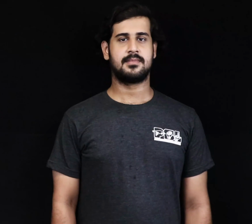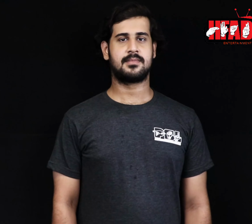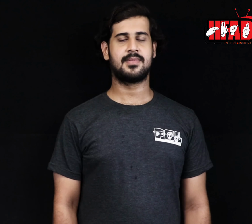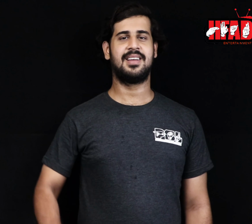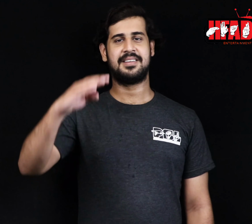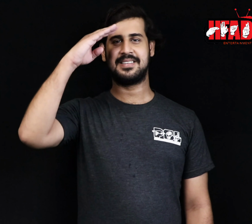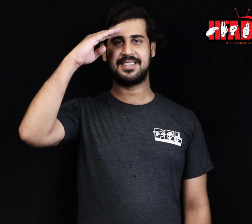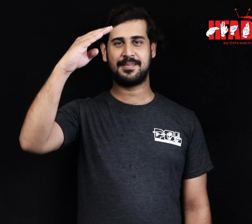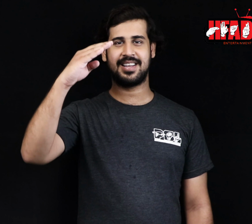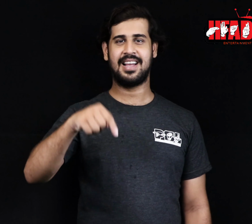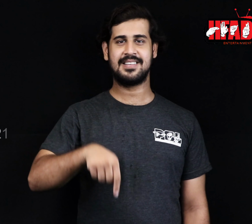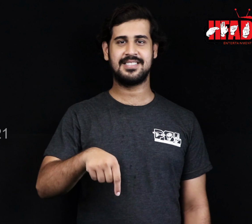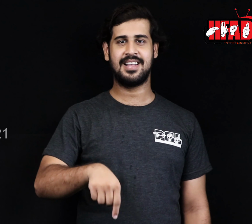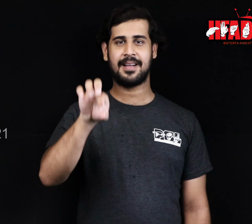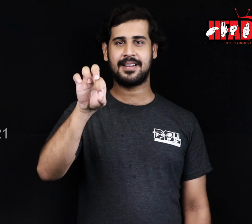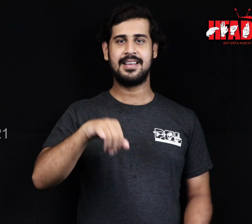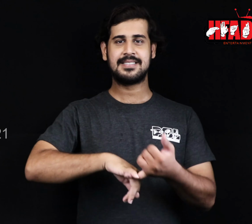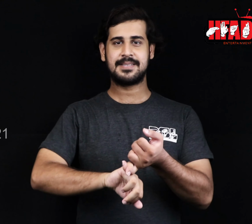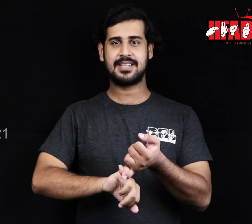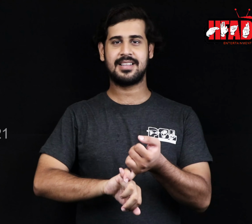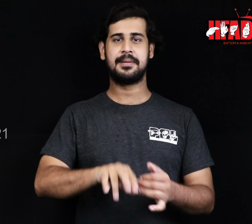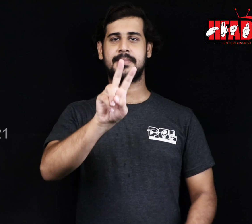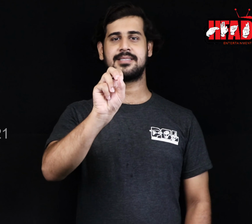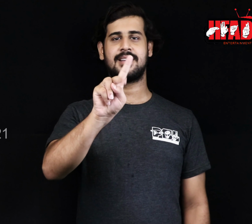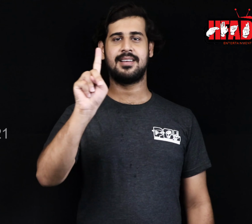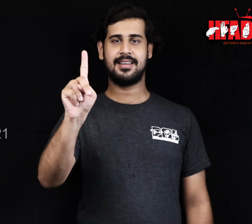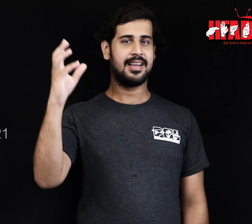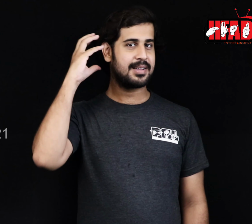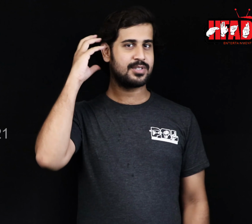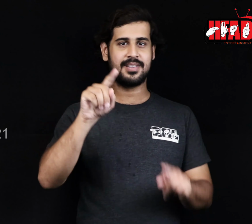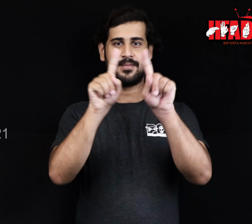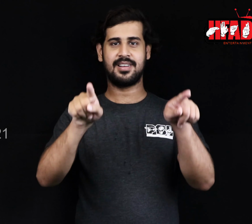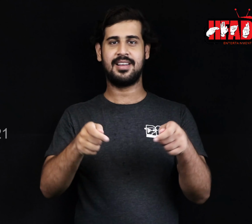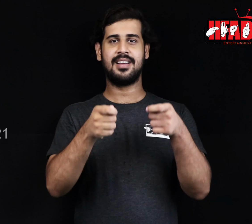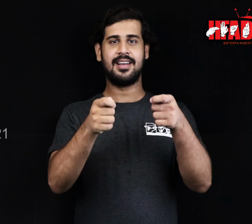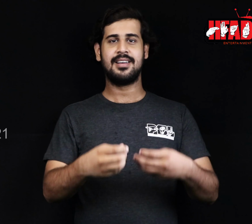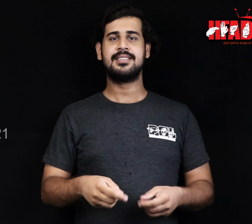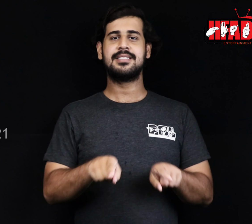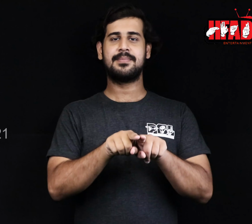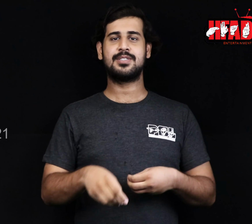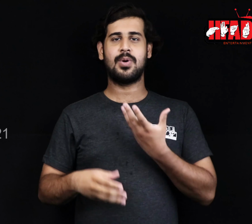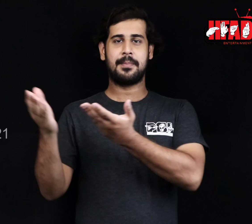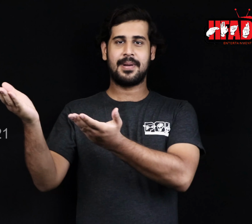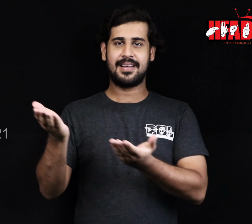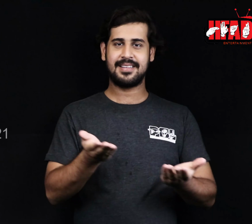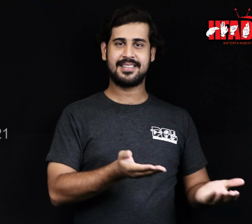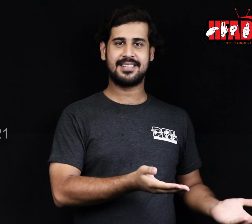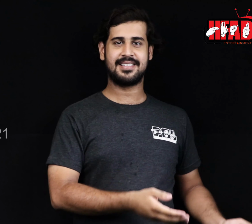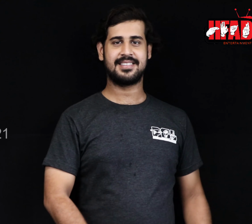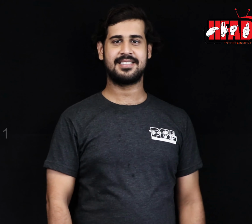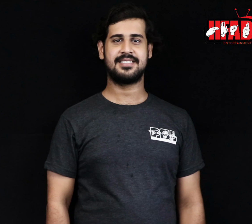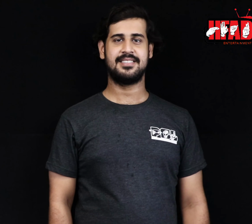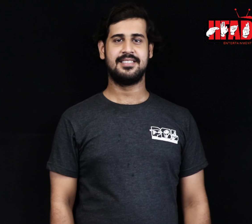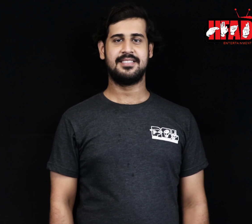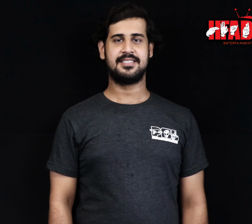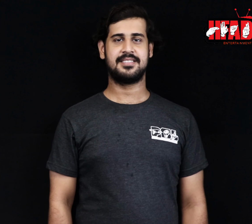Assalam O Alaikum! Welcome to HFAD News